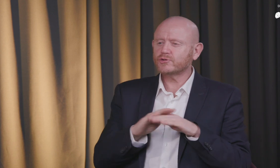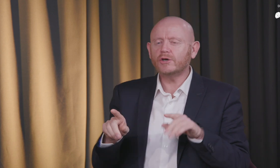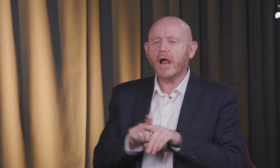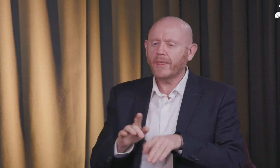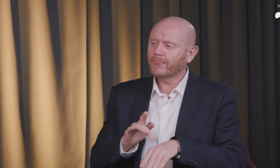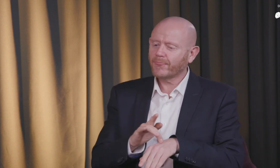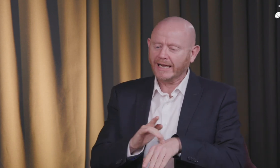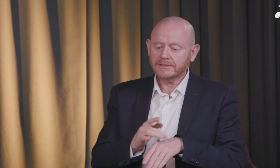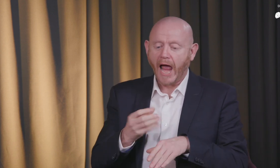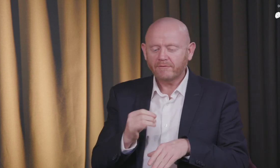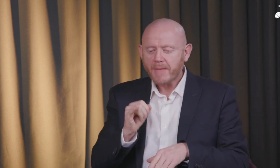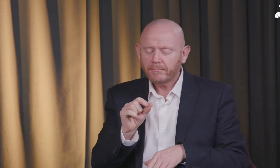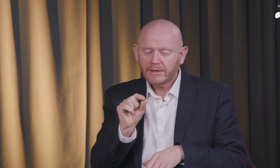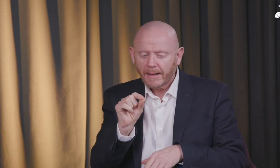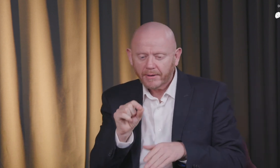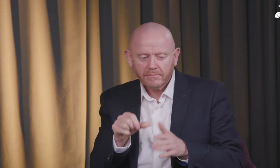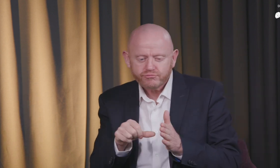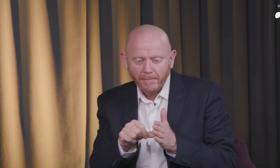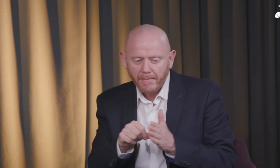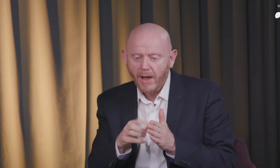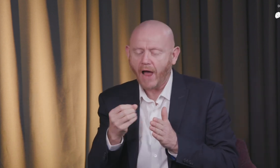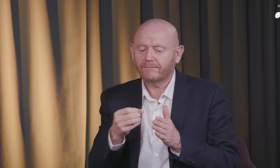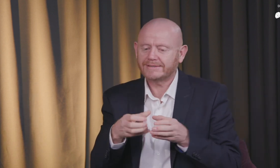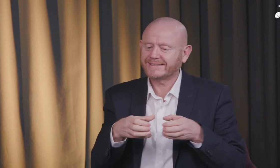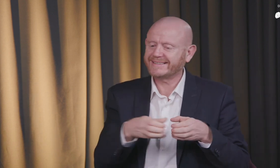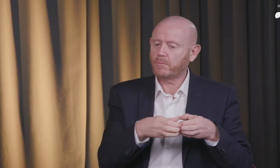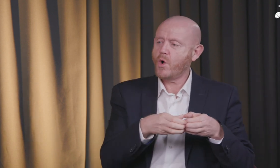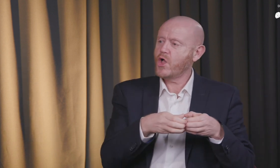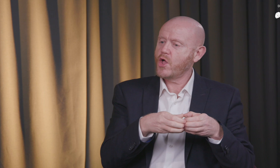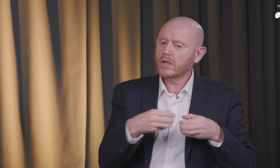So it's not like a theatre company, where if there's a problem there's a team